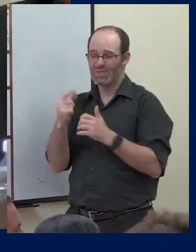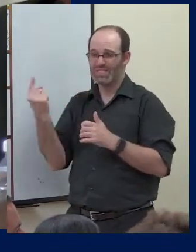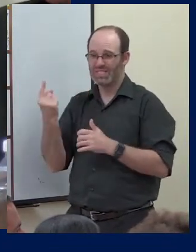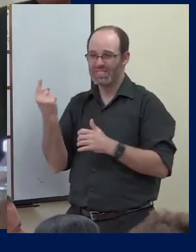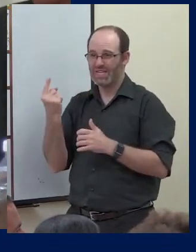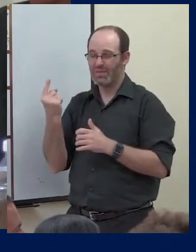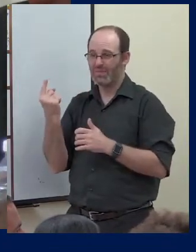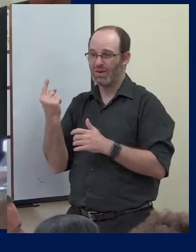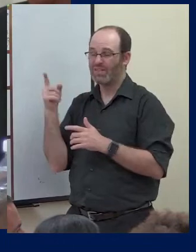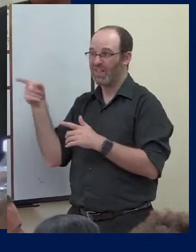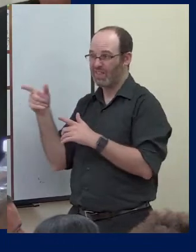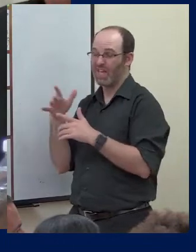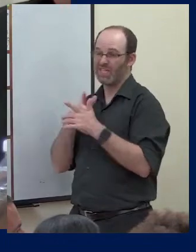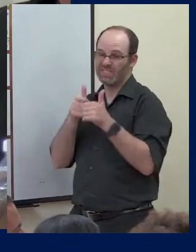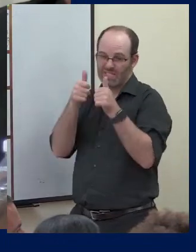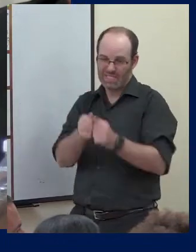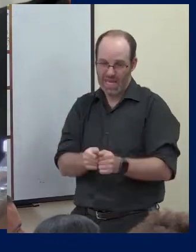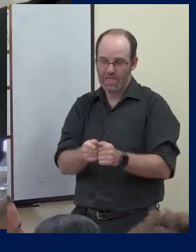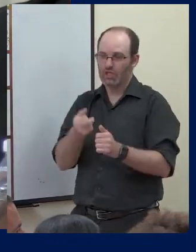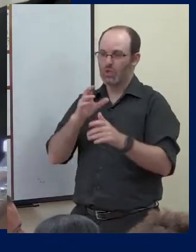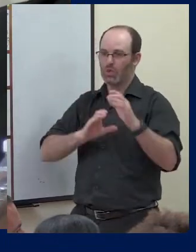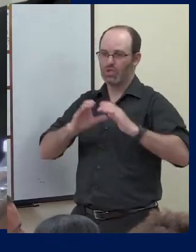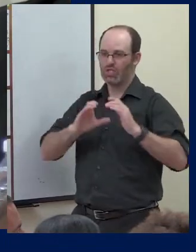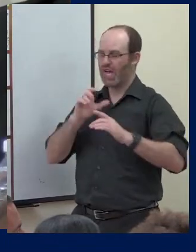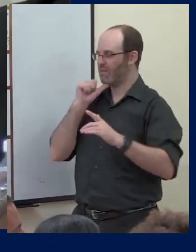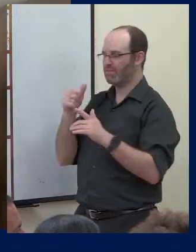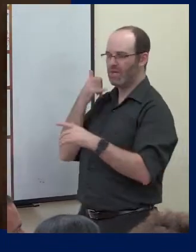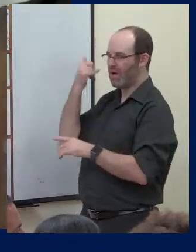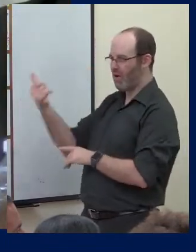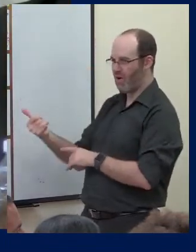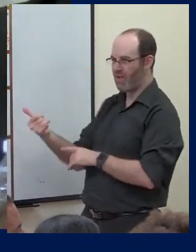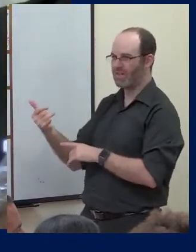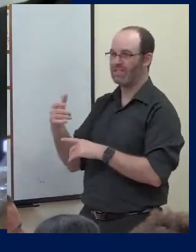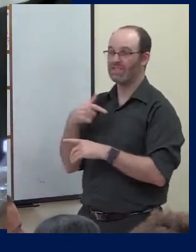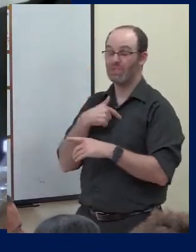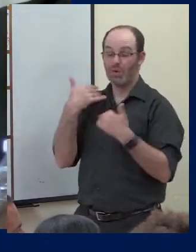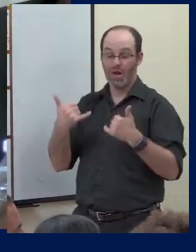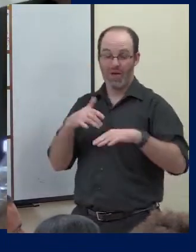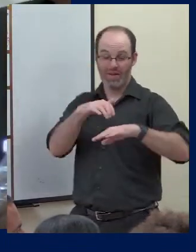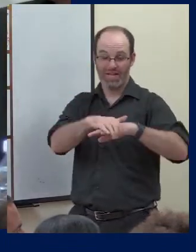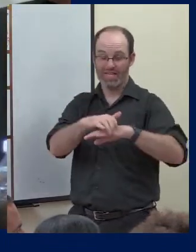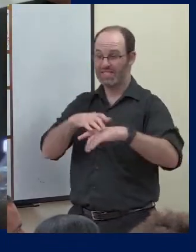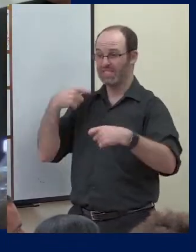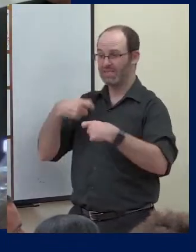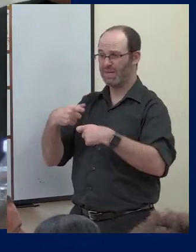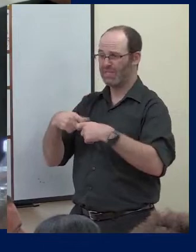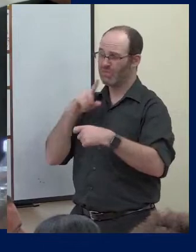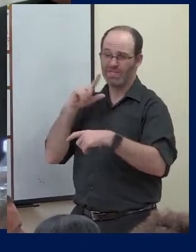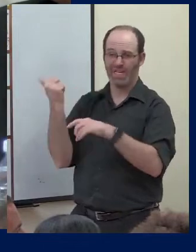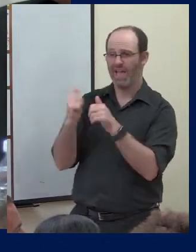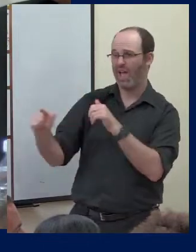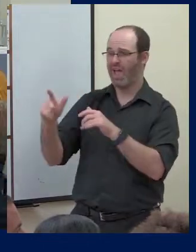to text or chat and now in English and is Spanish -- will make sure we get translation